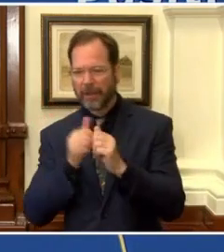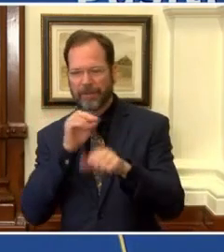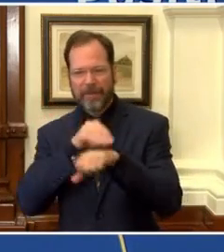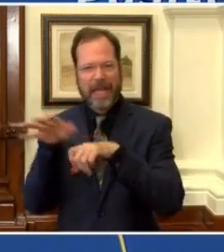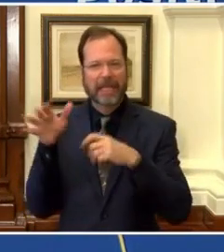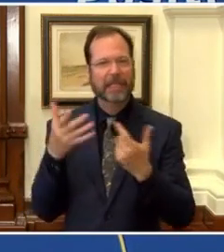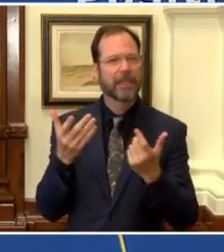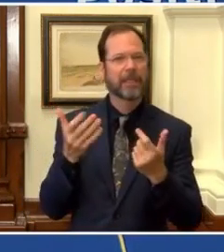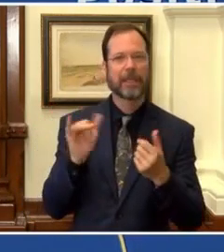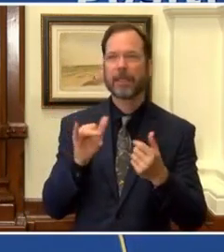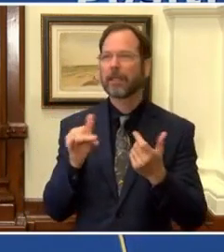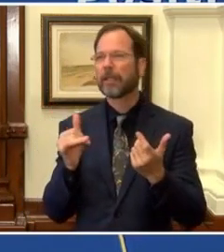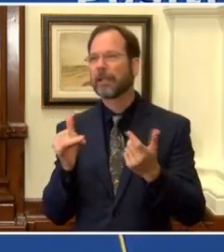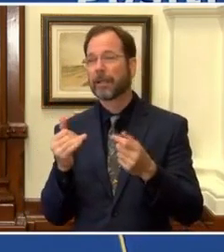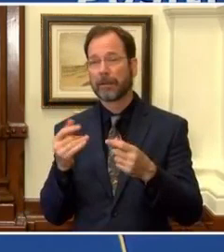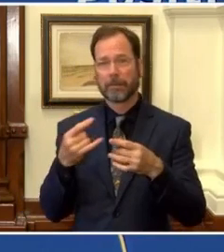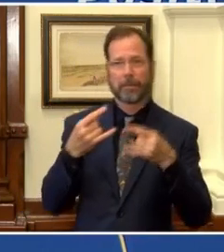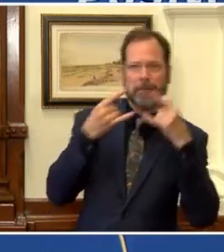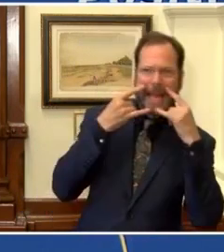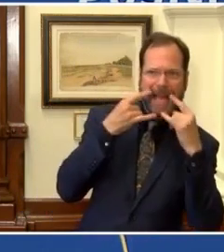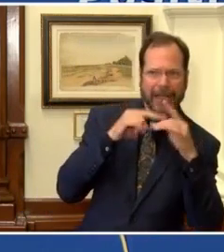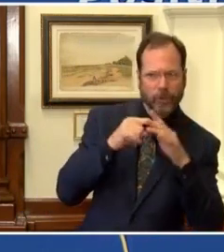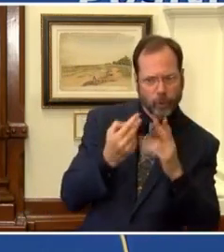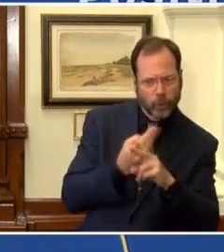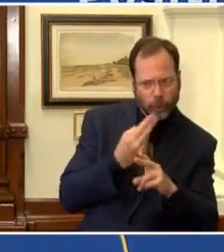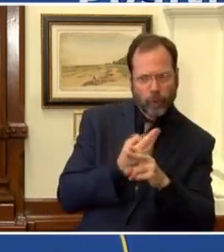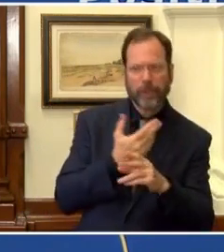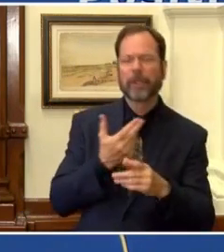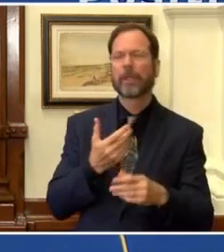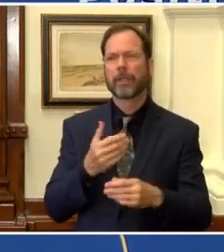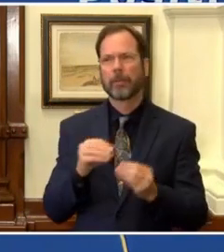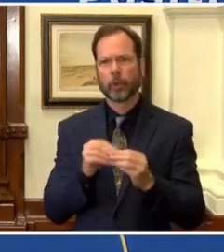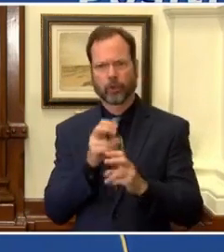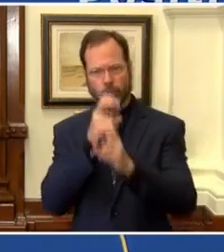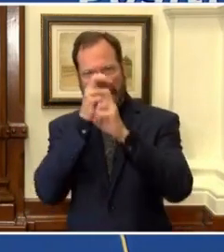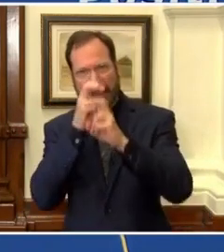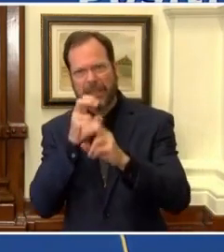CHARTS BEHIND ME, WE NEED TO